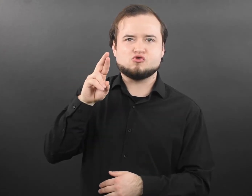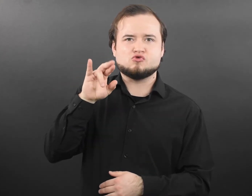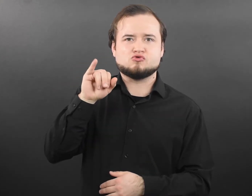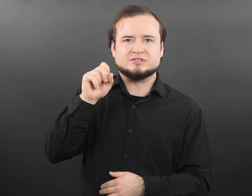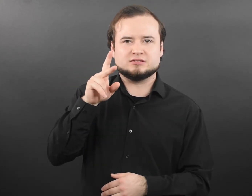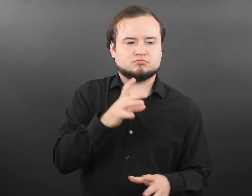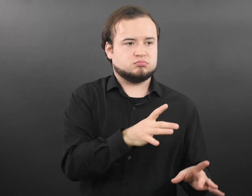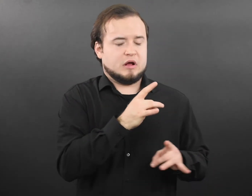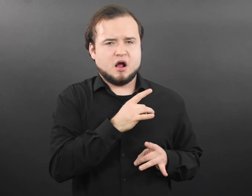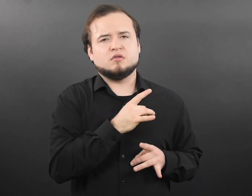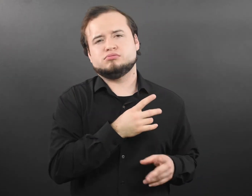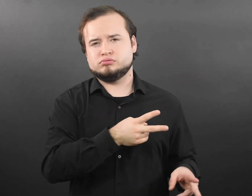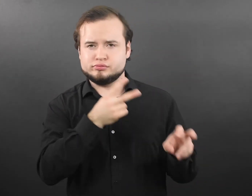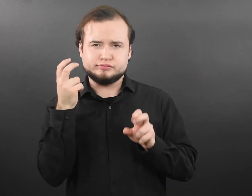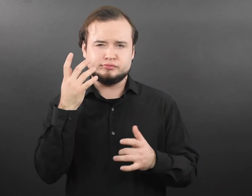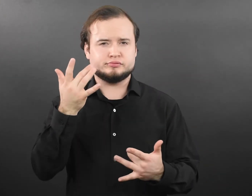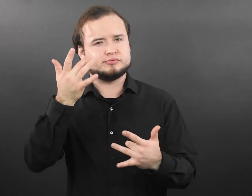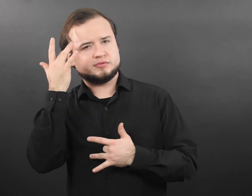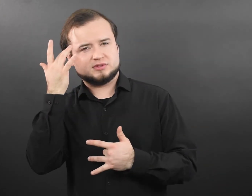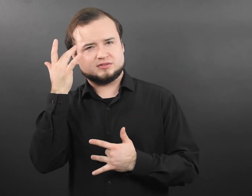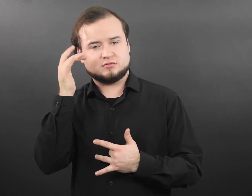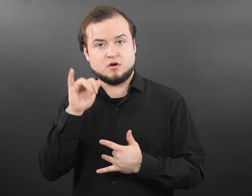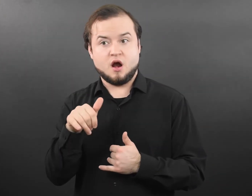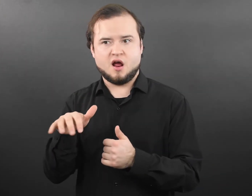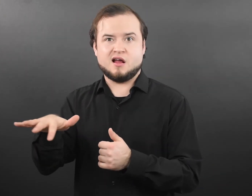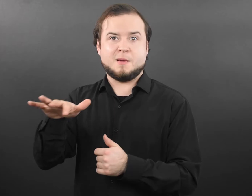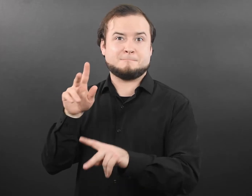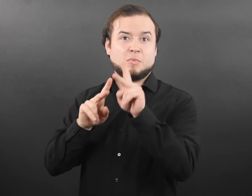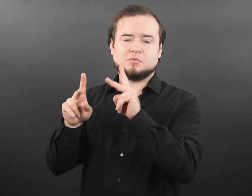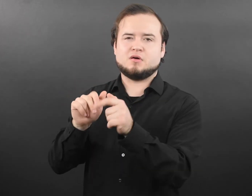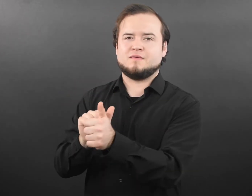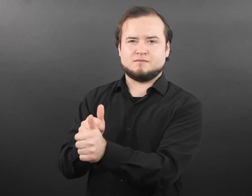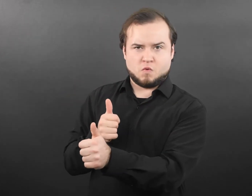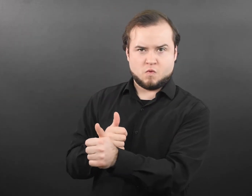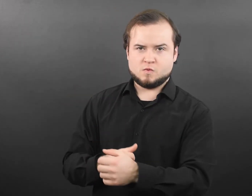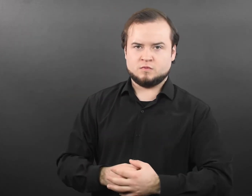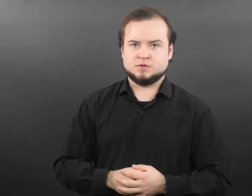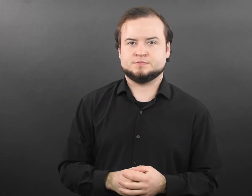o ▪ Avoid travel.